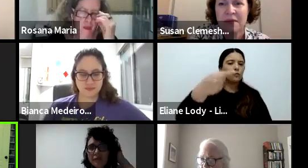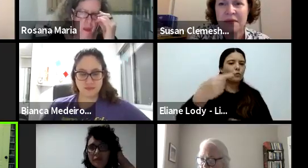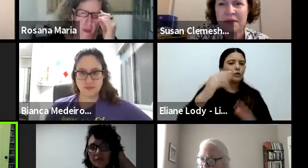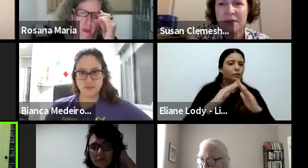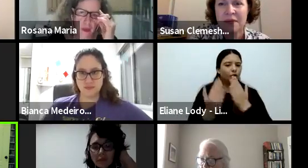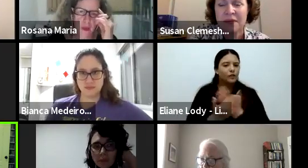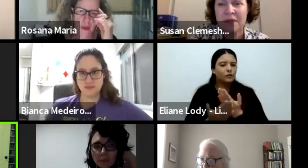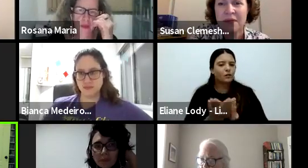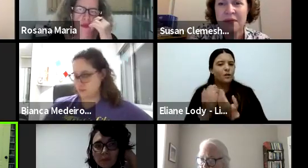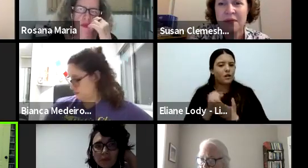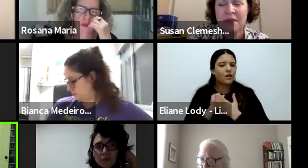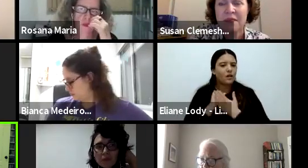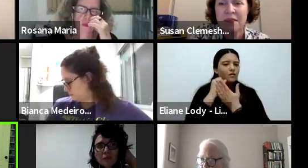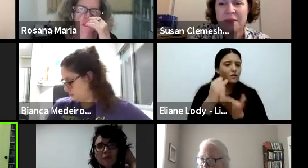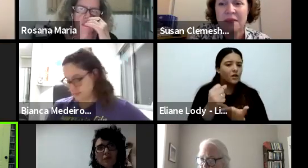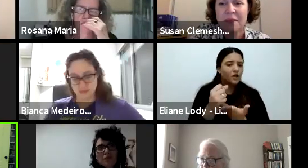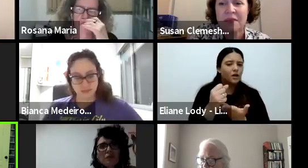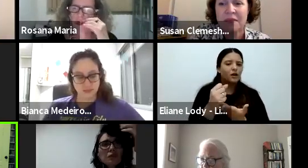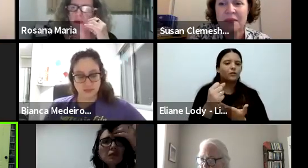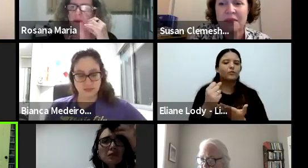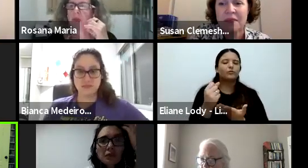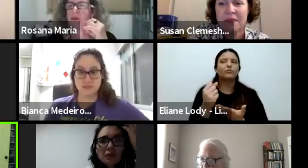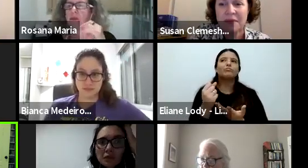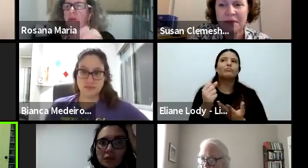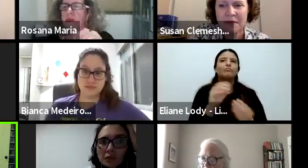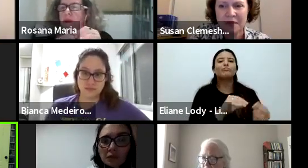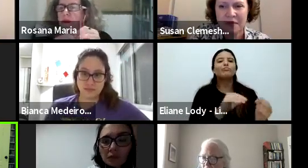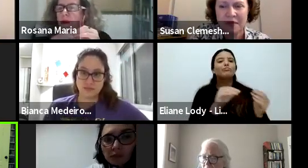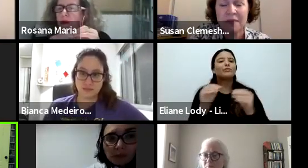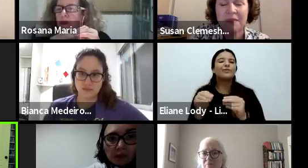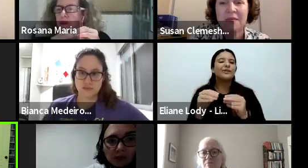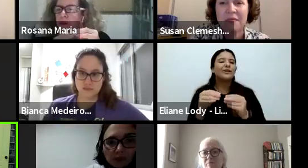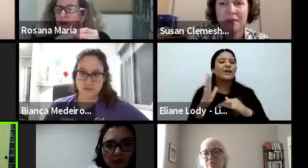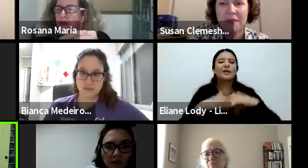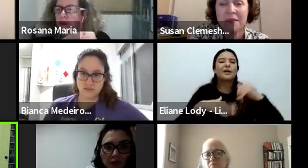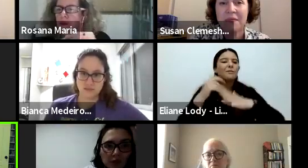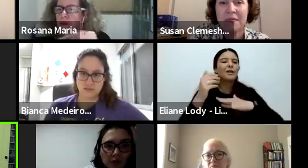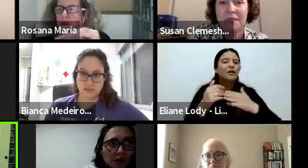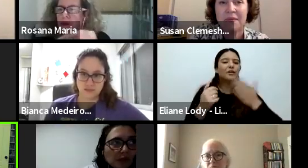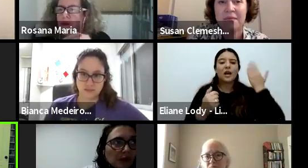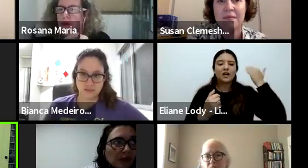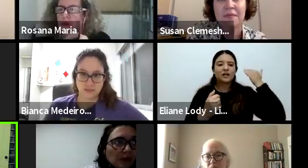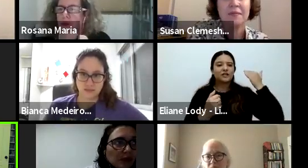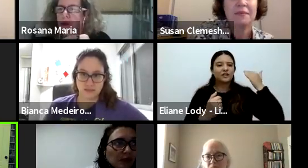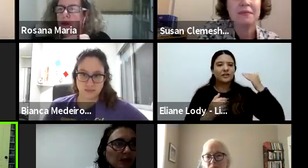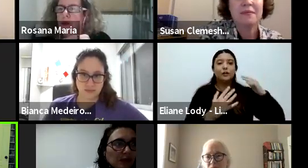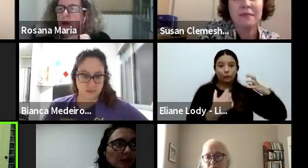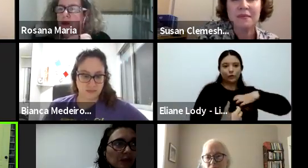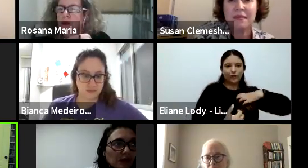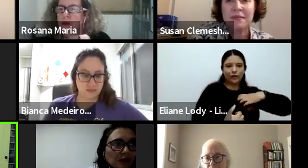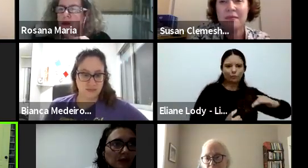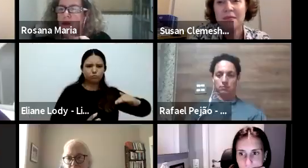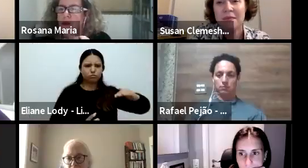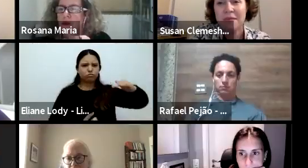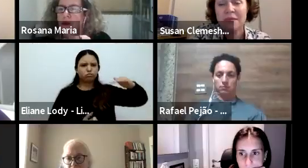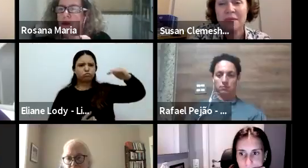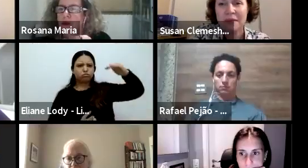And that have formed there that have formed their primary. source